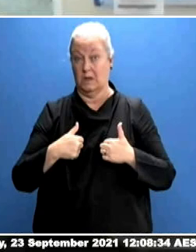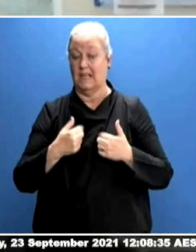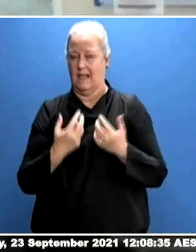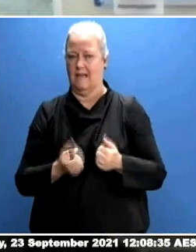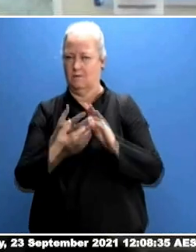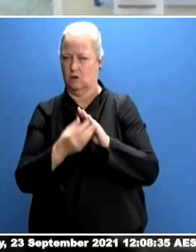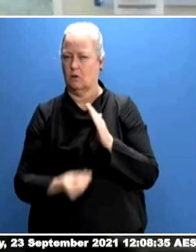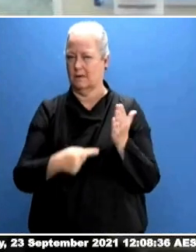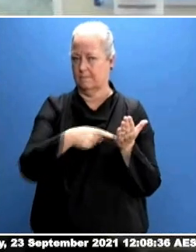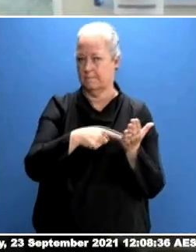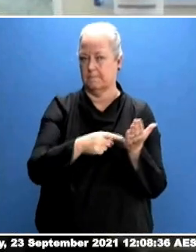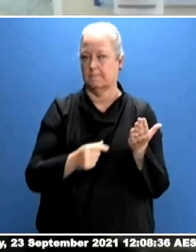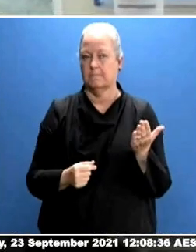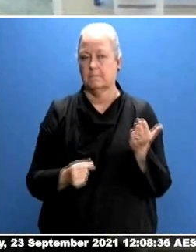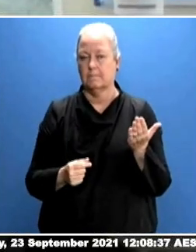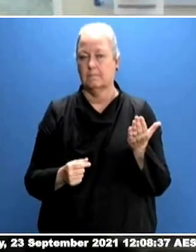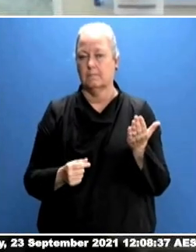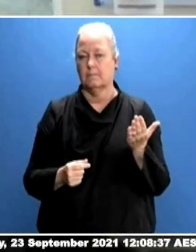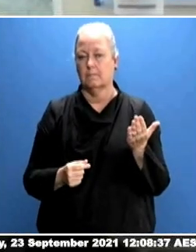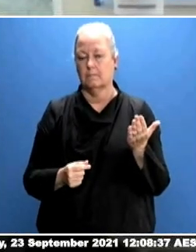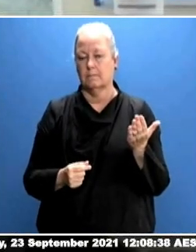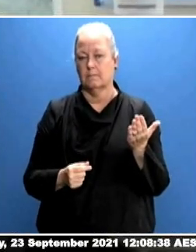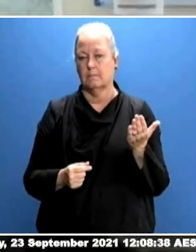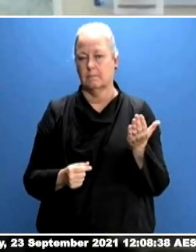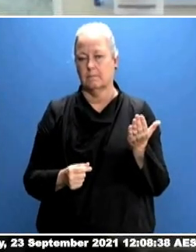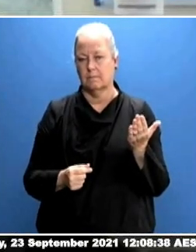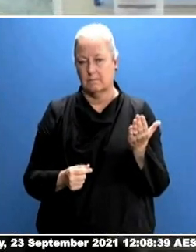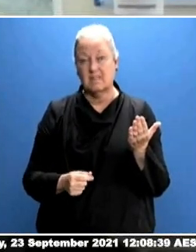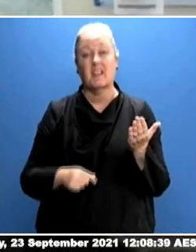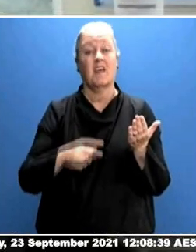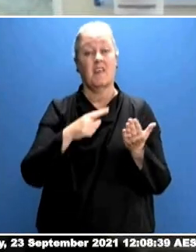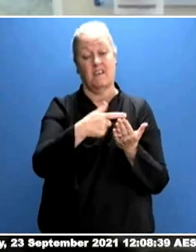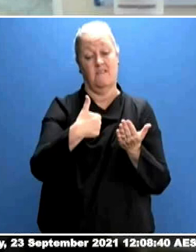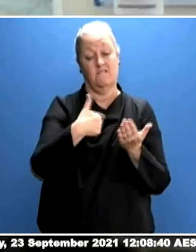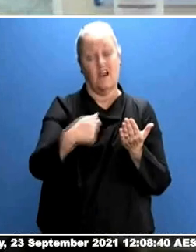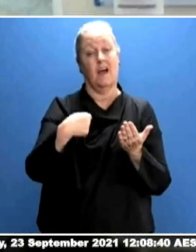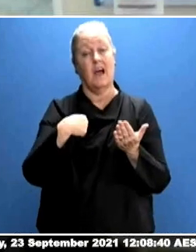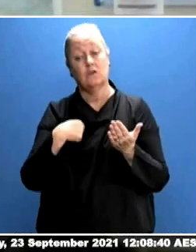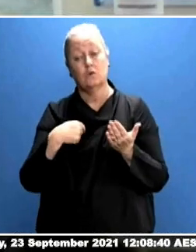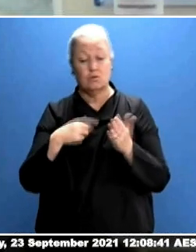We, to my knowledge, weren't invited to contribute to that document